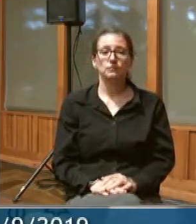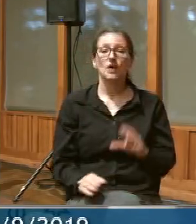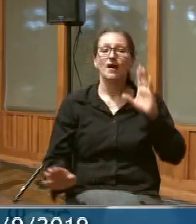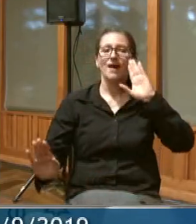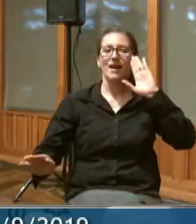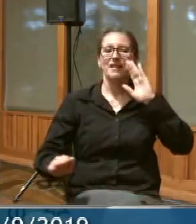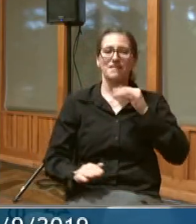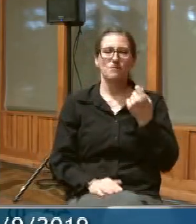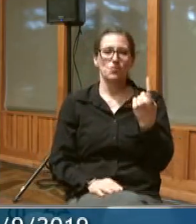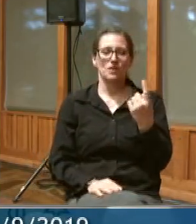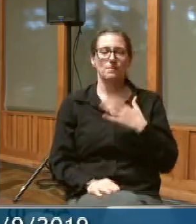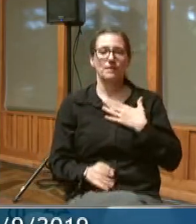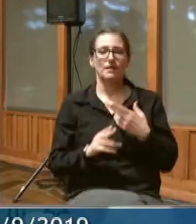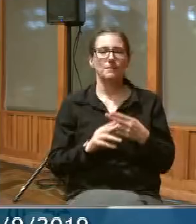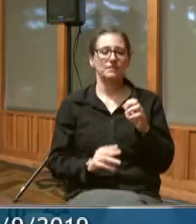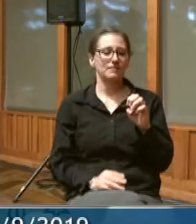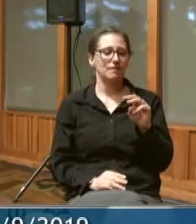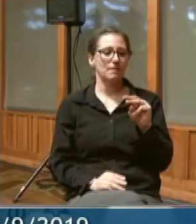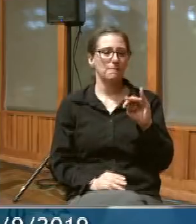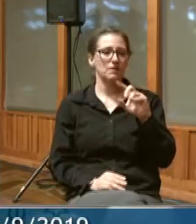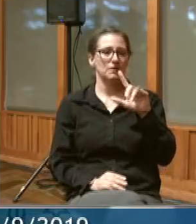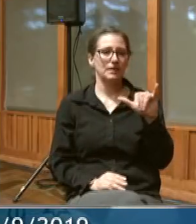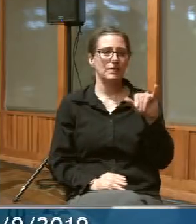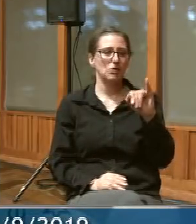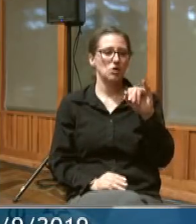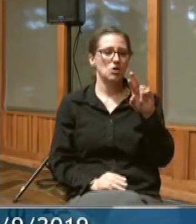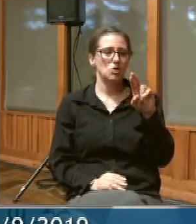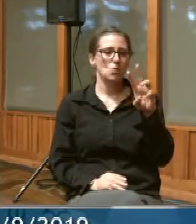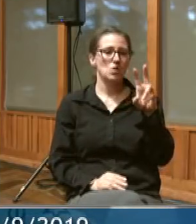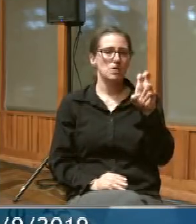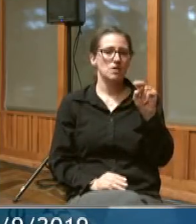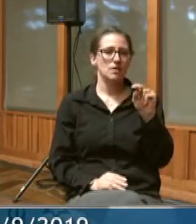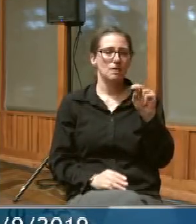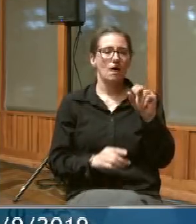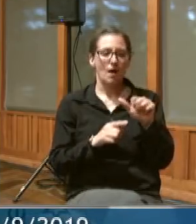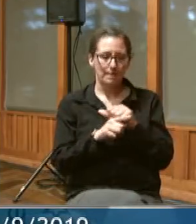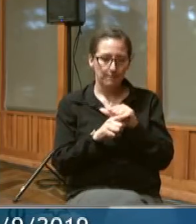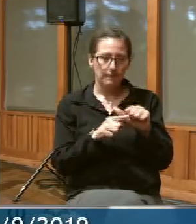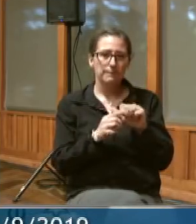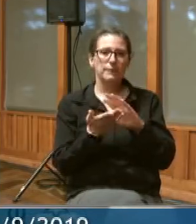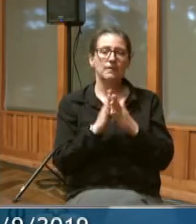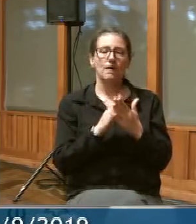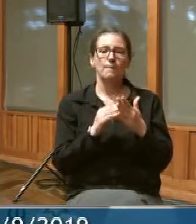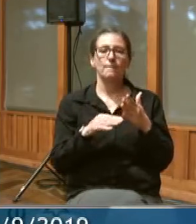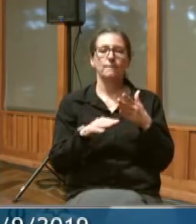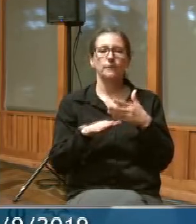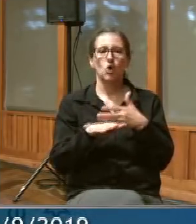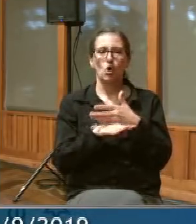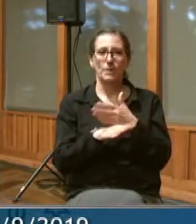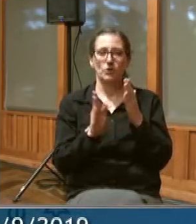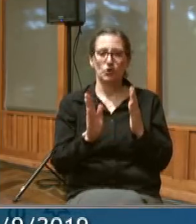LATER. [AUDIO NOT UNDERSTANDABLE] >> HELLO, EVERYONE.